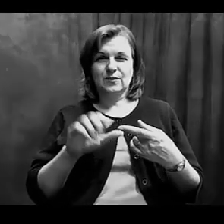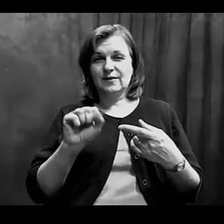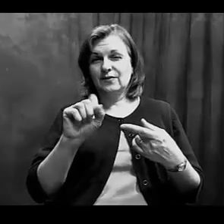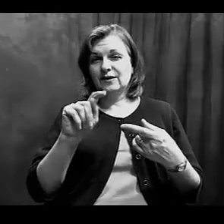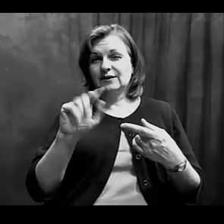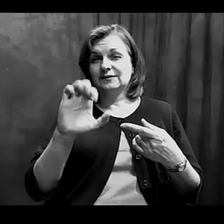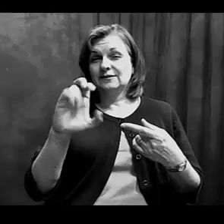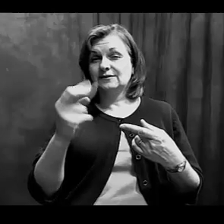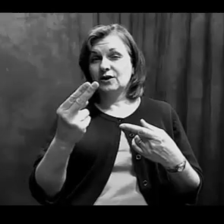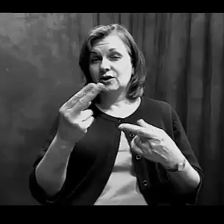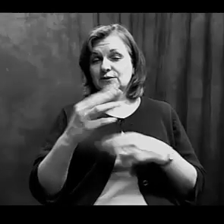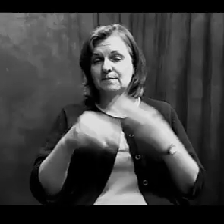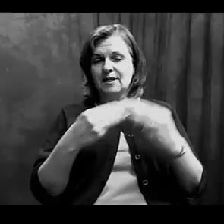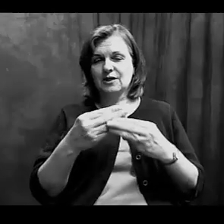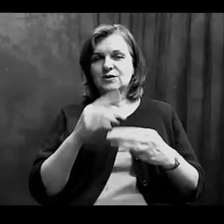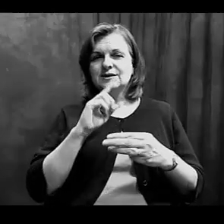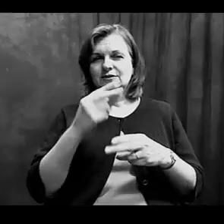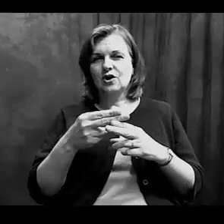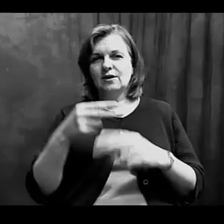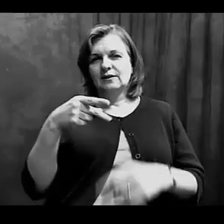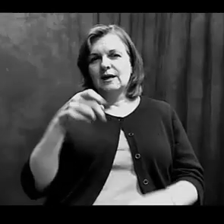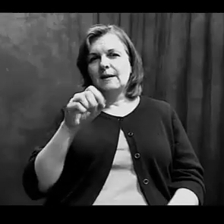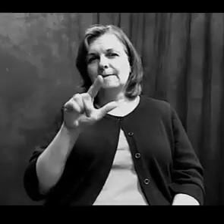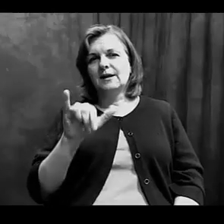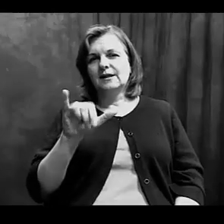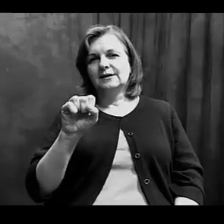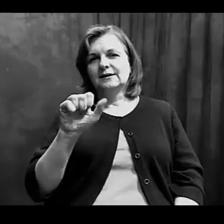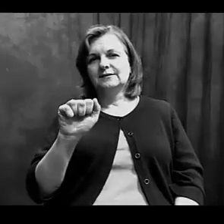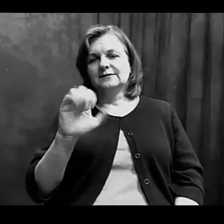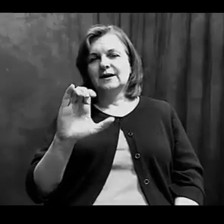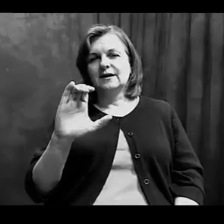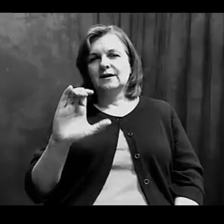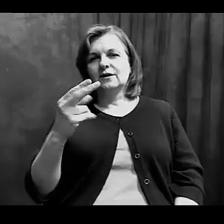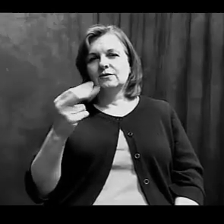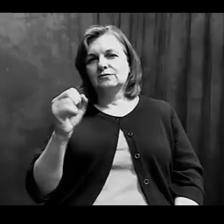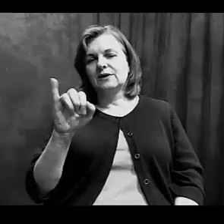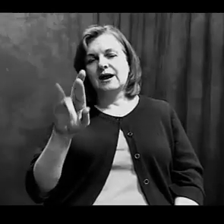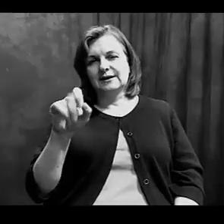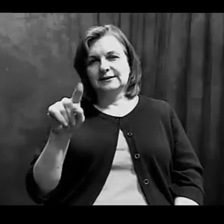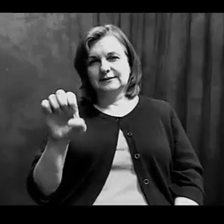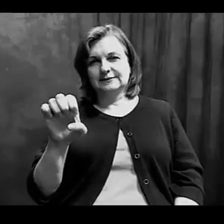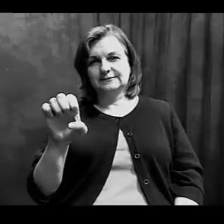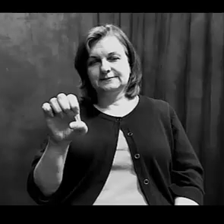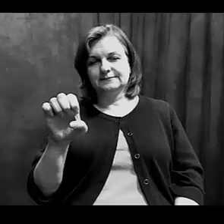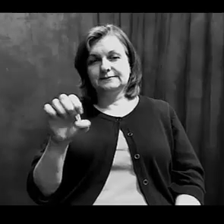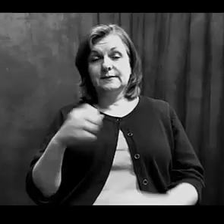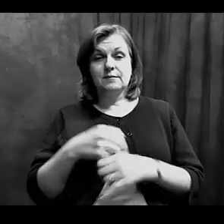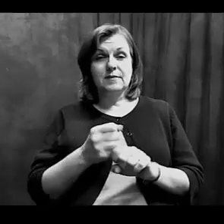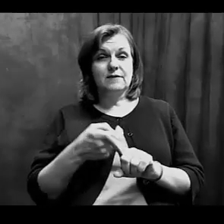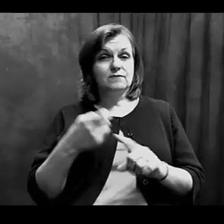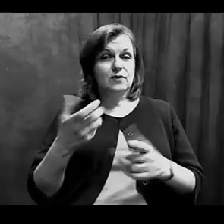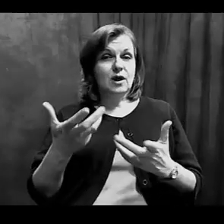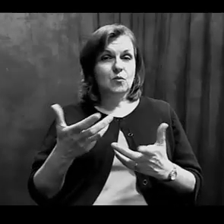so that starch molecule that I mentioned to you -- it is a polysaccharide